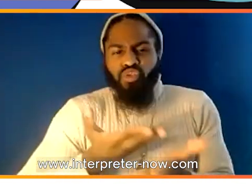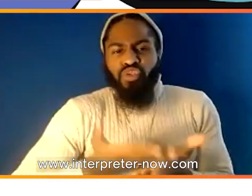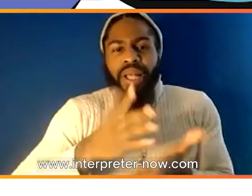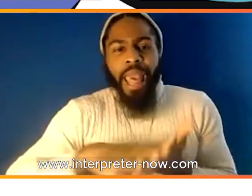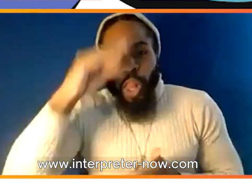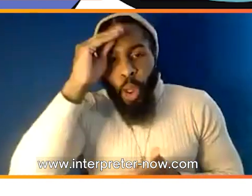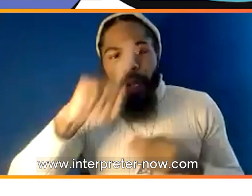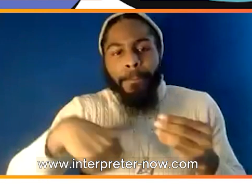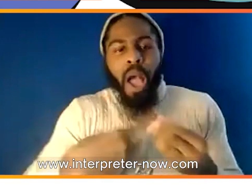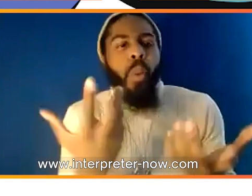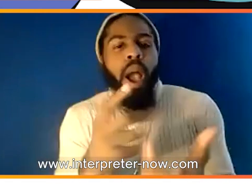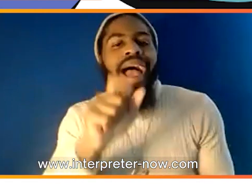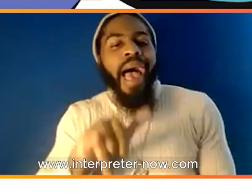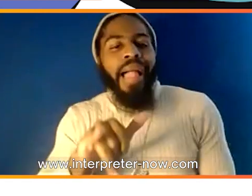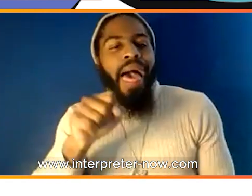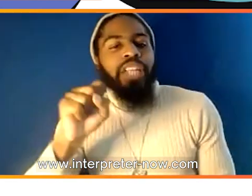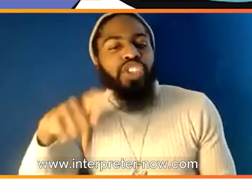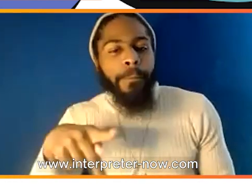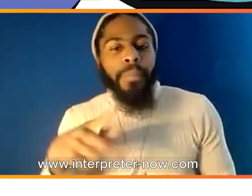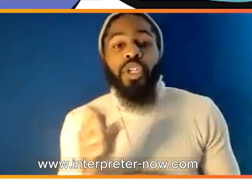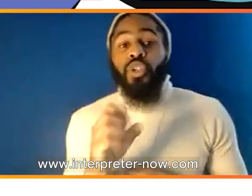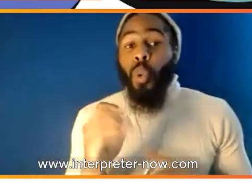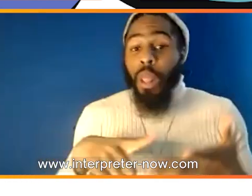Coffee Chat. Just a safe space for people to come and learn and discuss about their